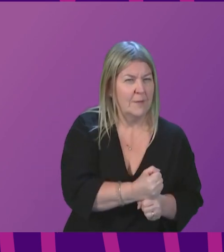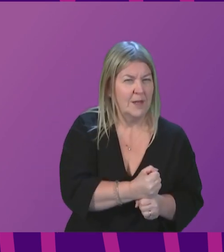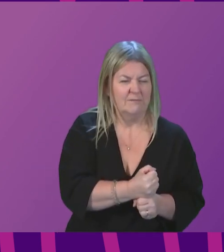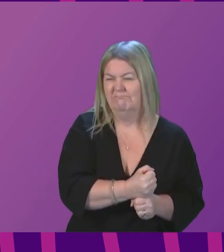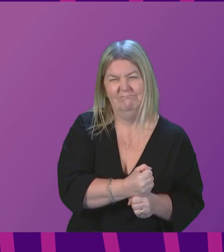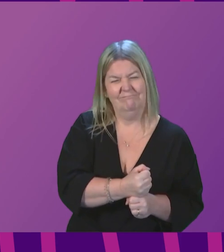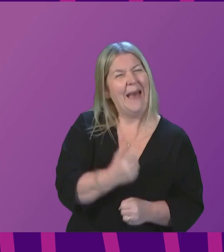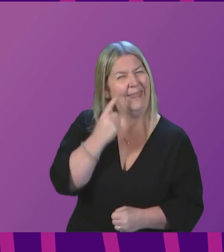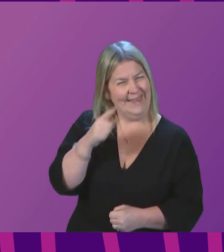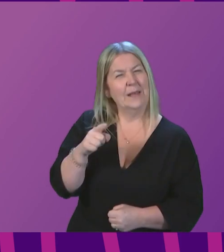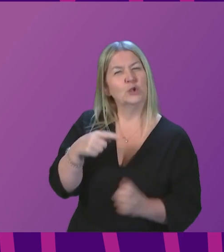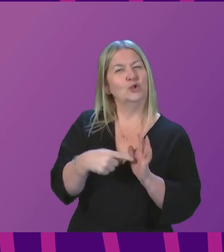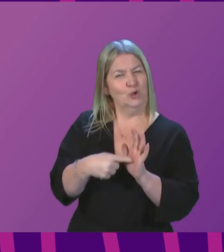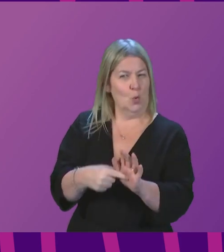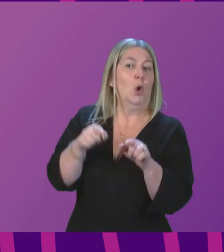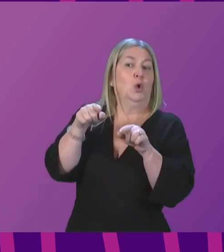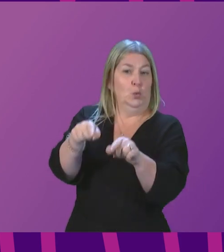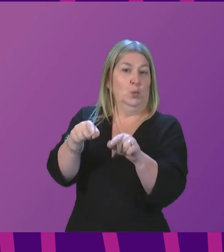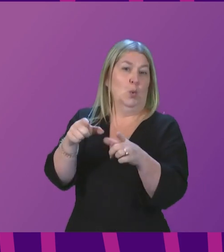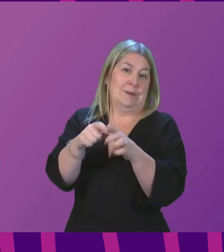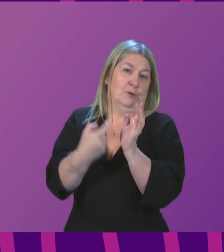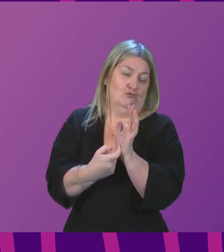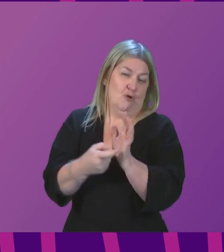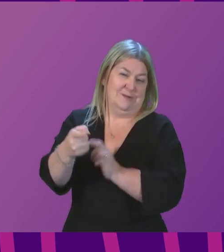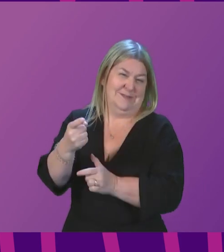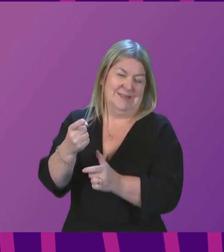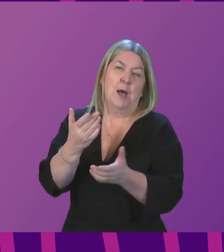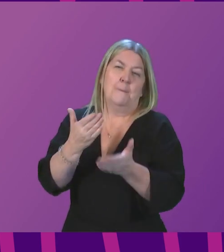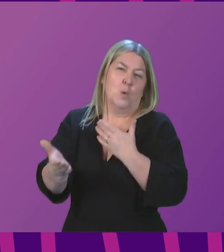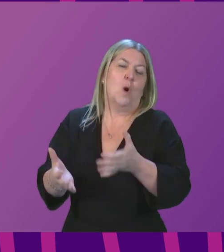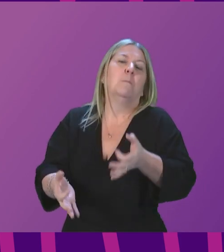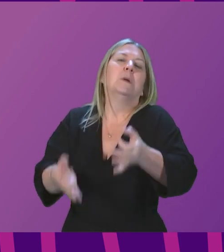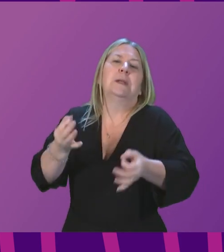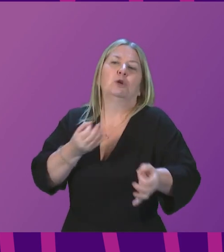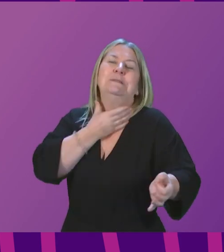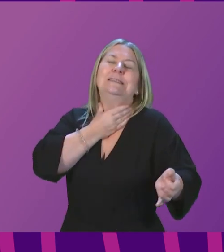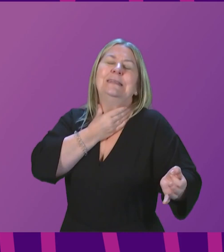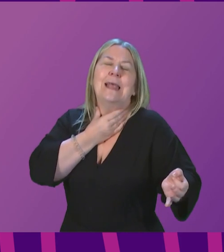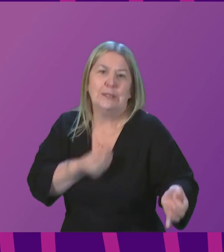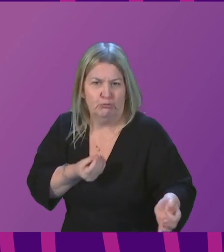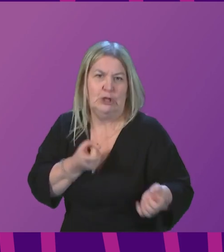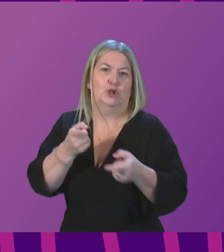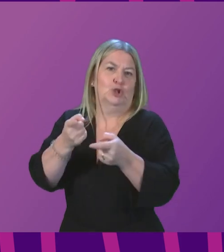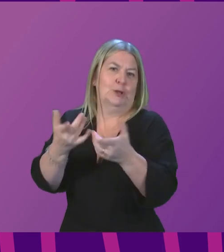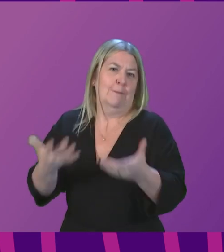Ross is showing rather more political desperation than even we thought he might have done.